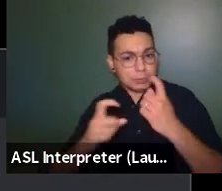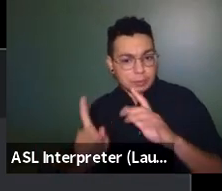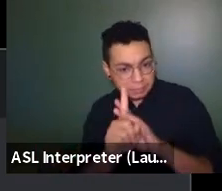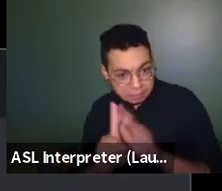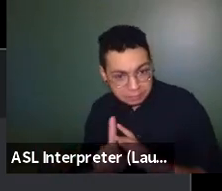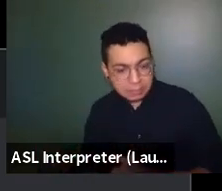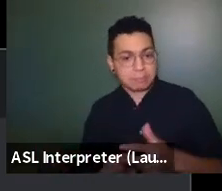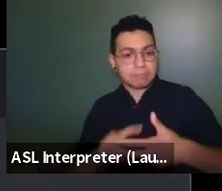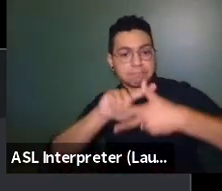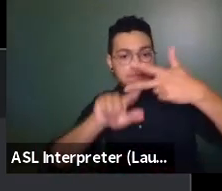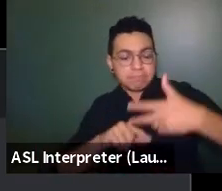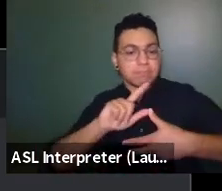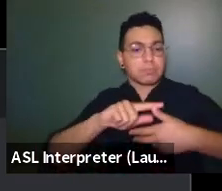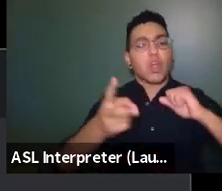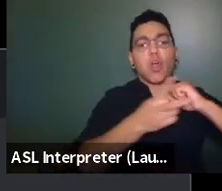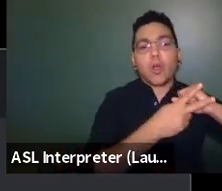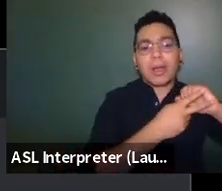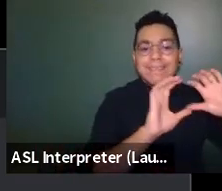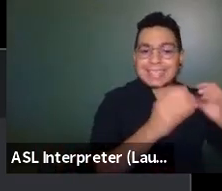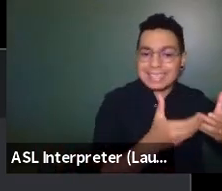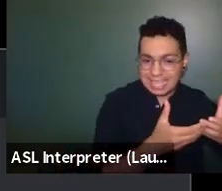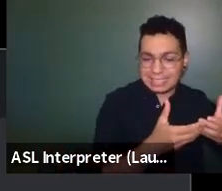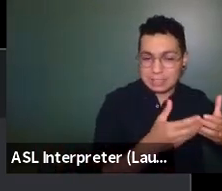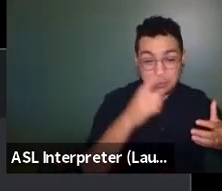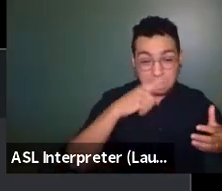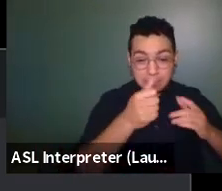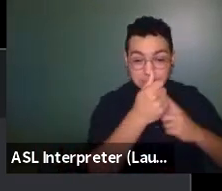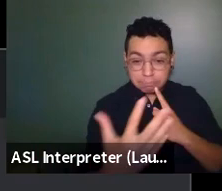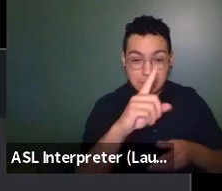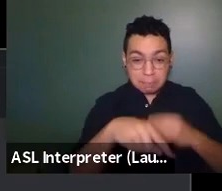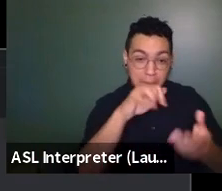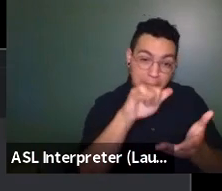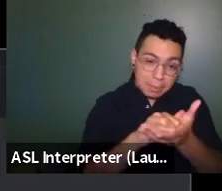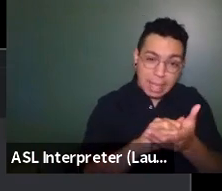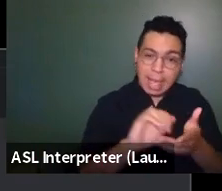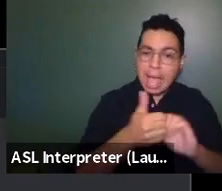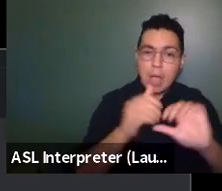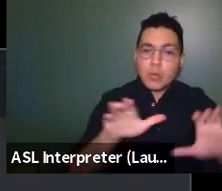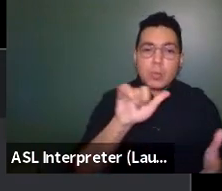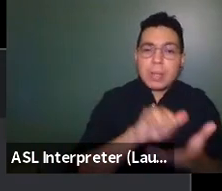ESD 112 - Kristina Wambold: archiving courses. Can you explain how you would archive a course?